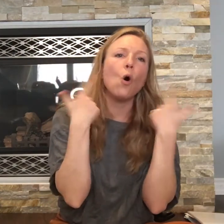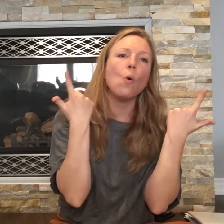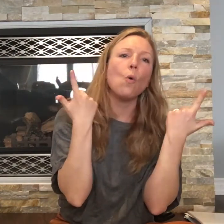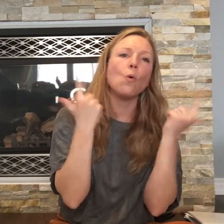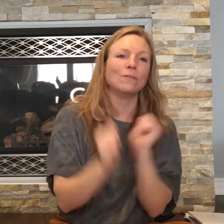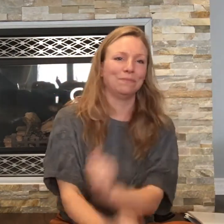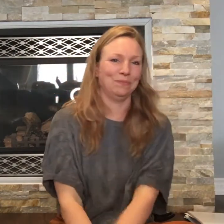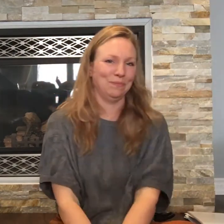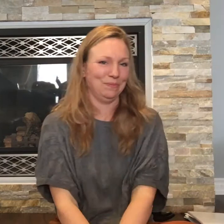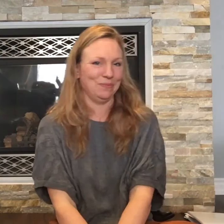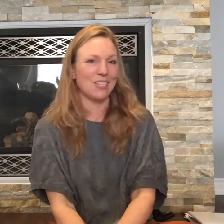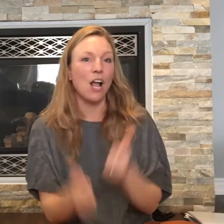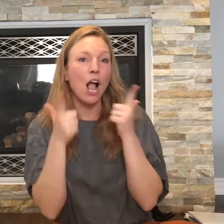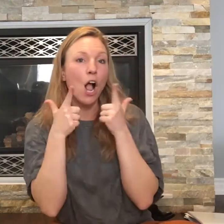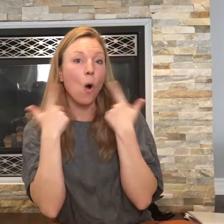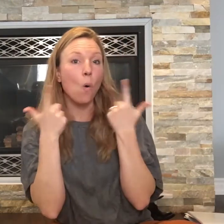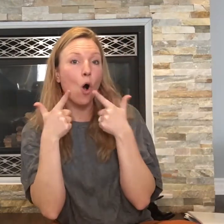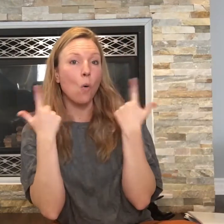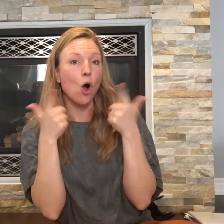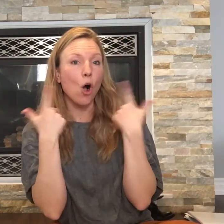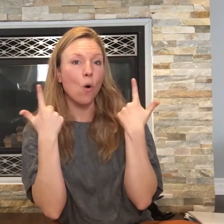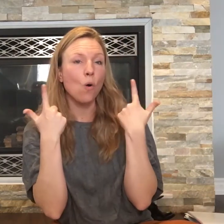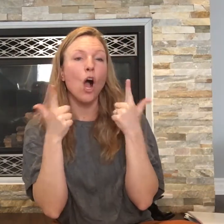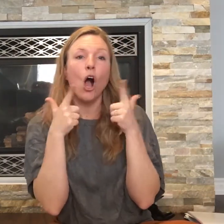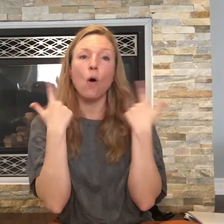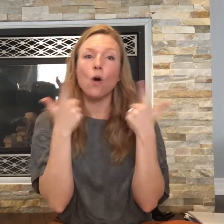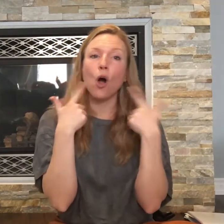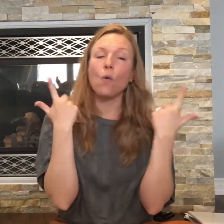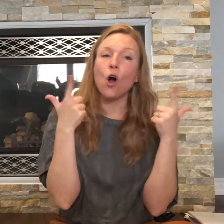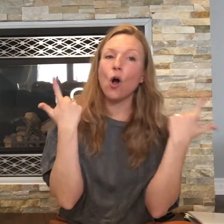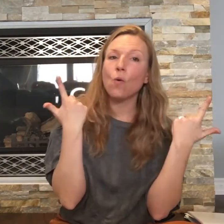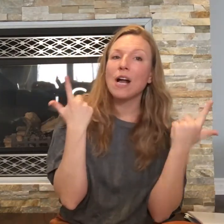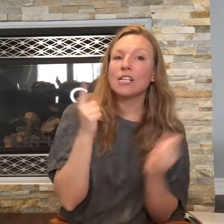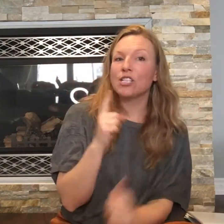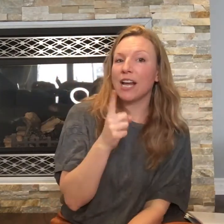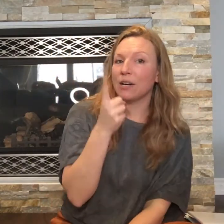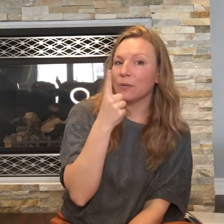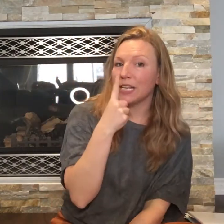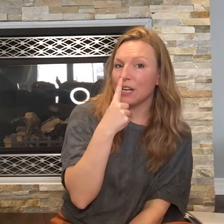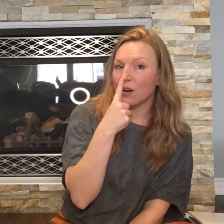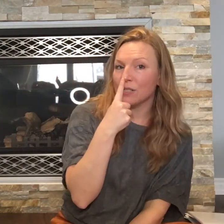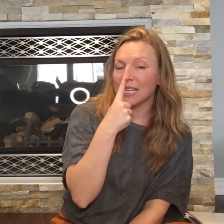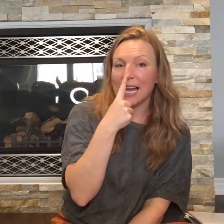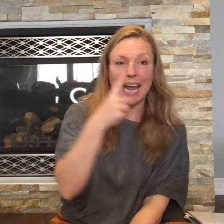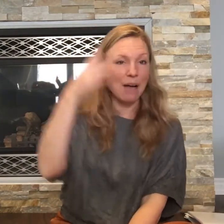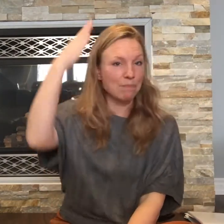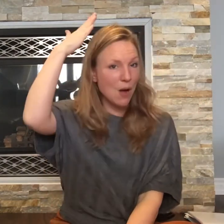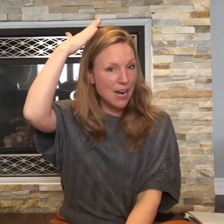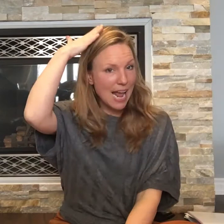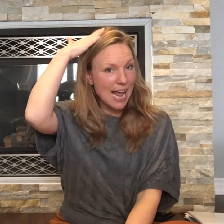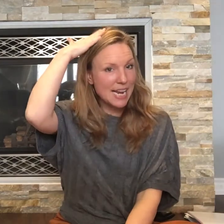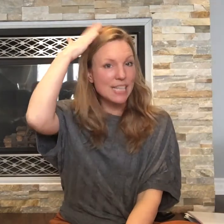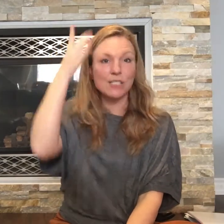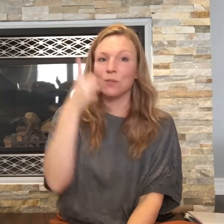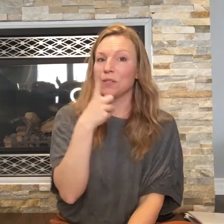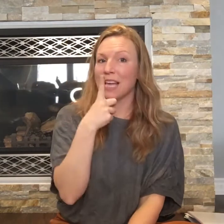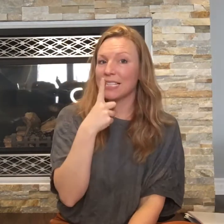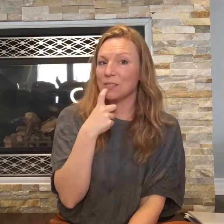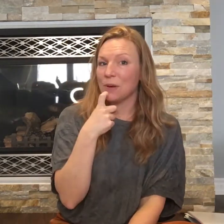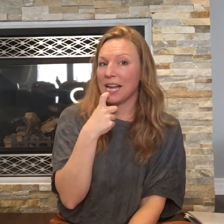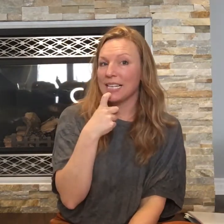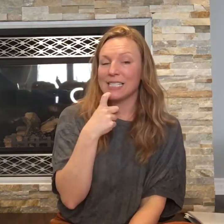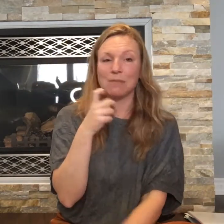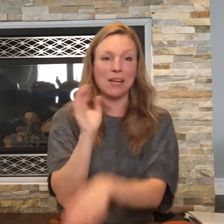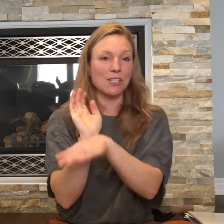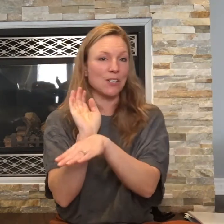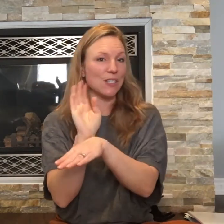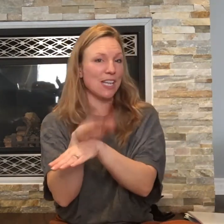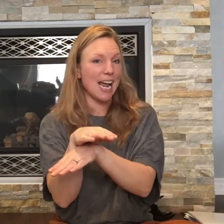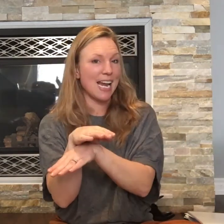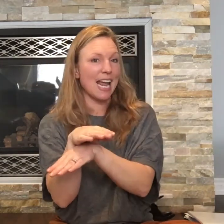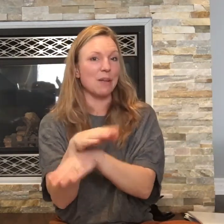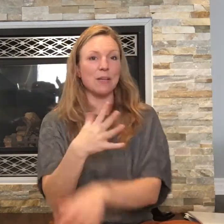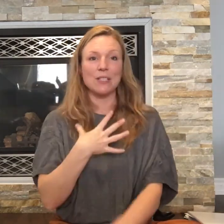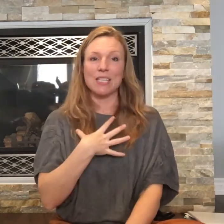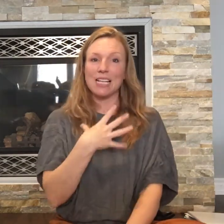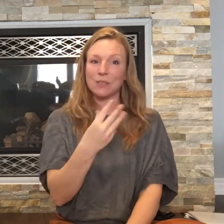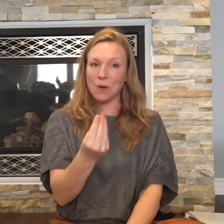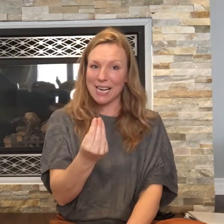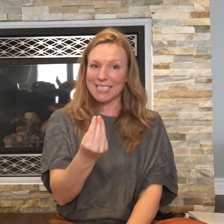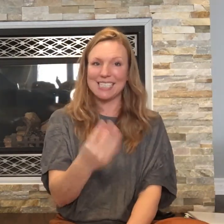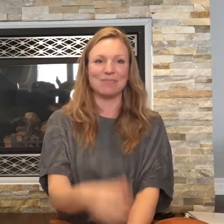HO HO HO, Santa laughs this way HO, HO, HO. HO, HO, HO, cherry NOSE, CAP on head, suit that's RED,